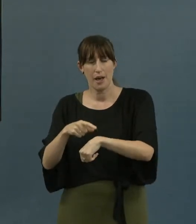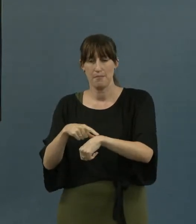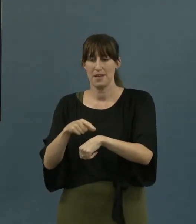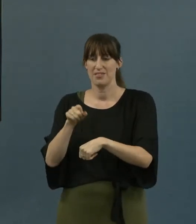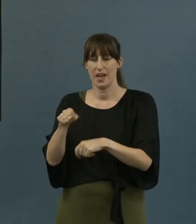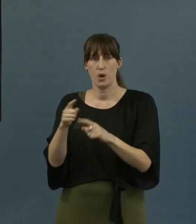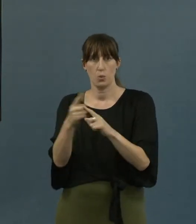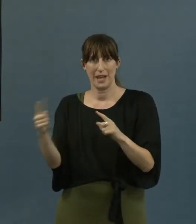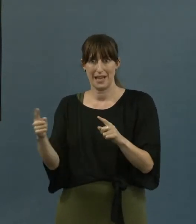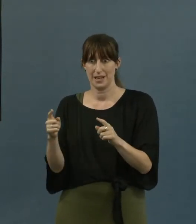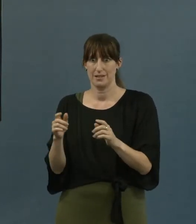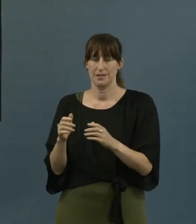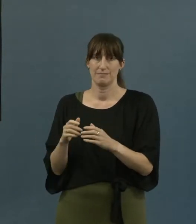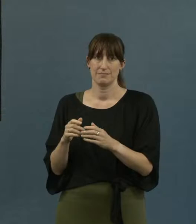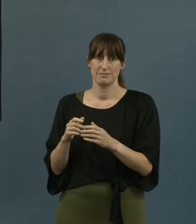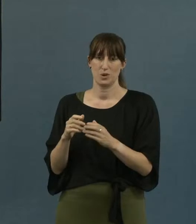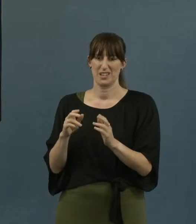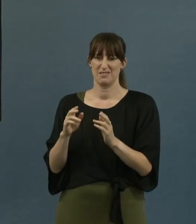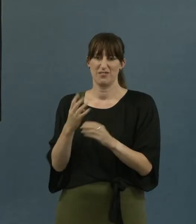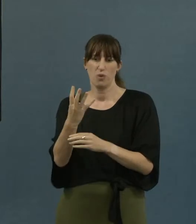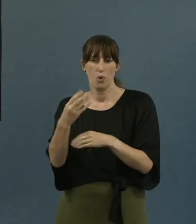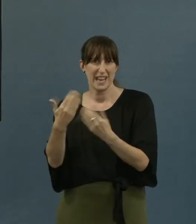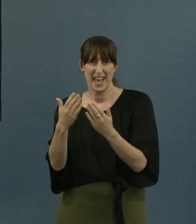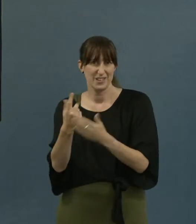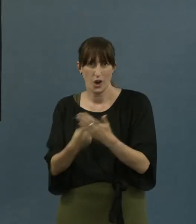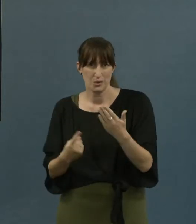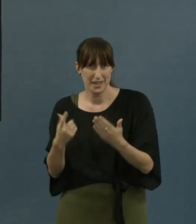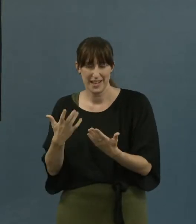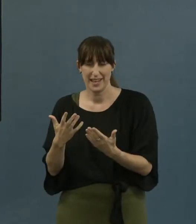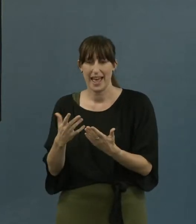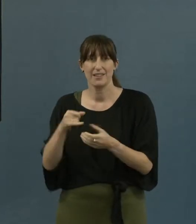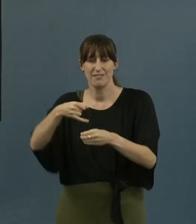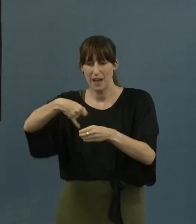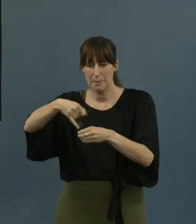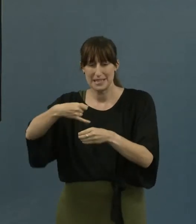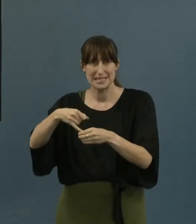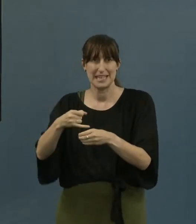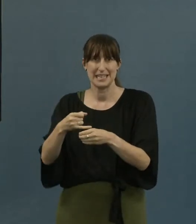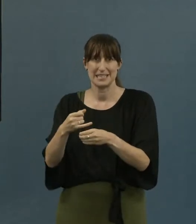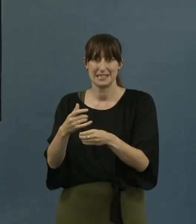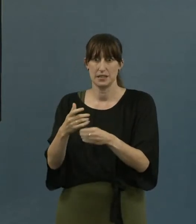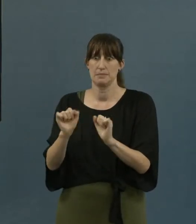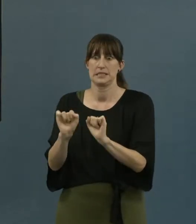will help both general practice